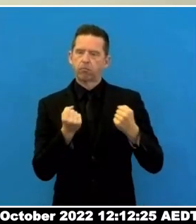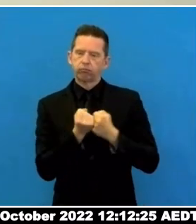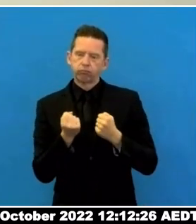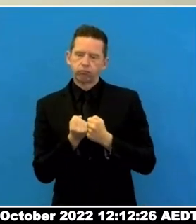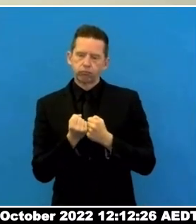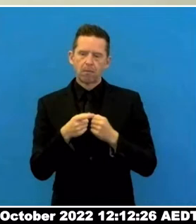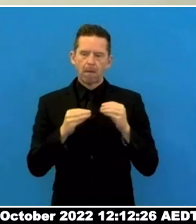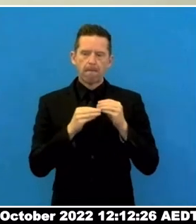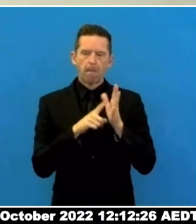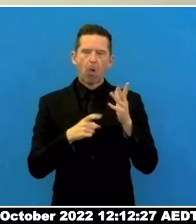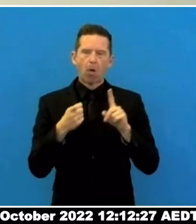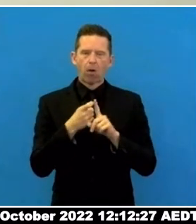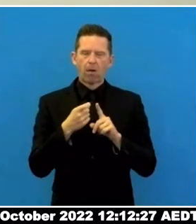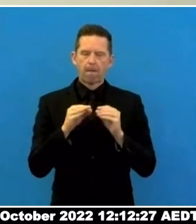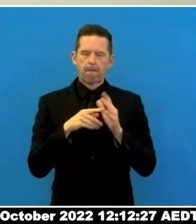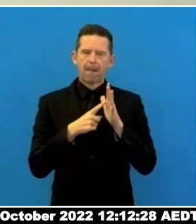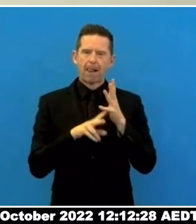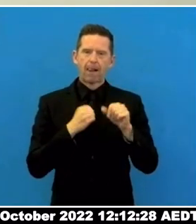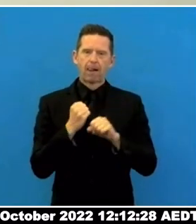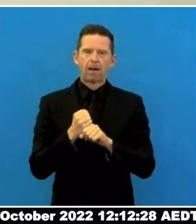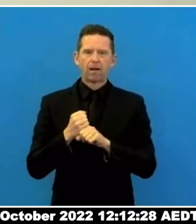with bulk billing psychiatry, predominantly.